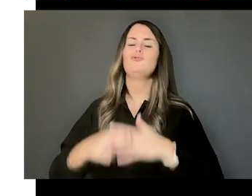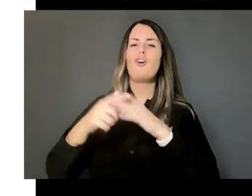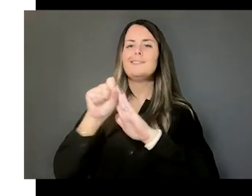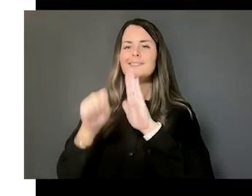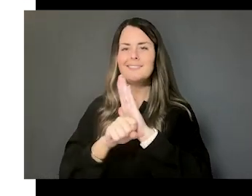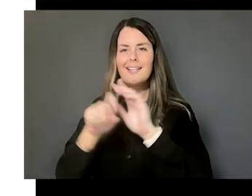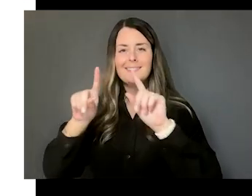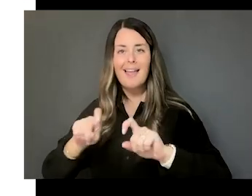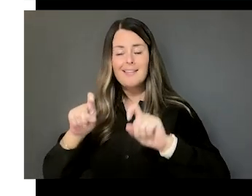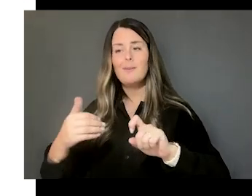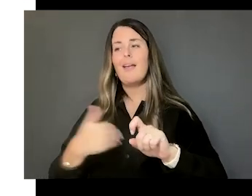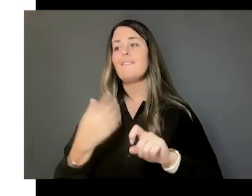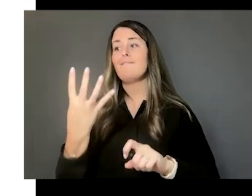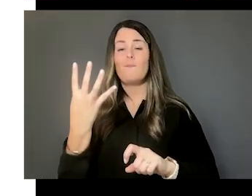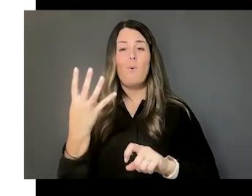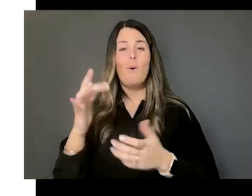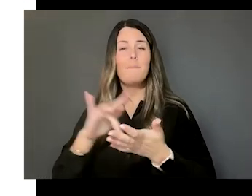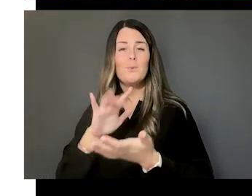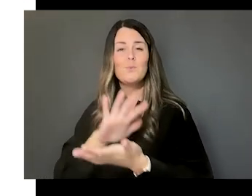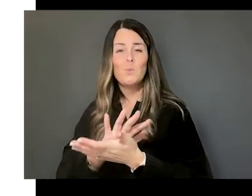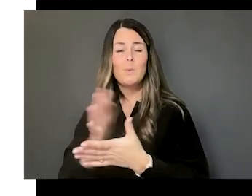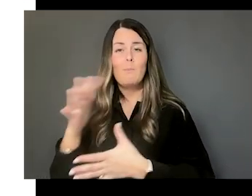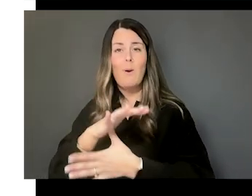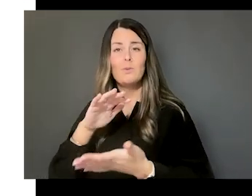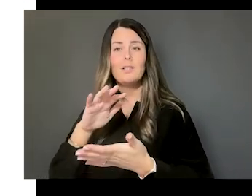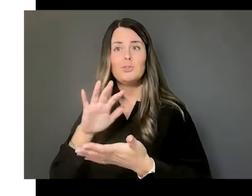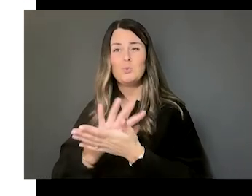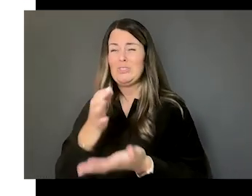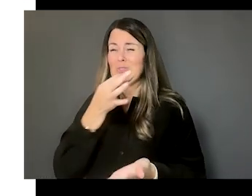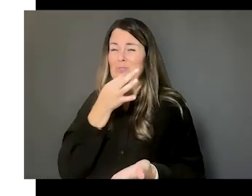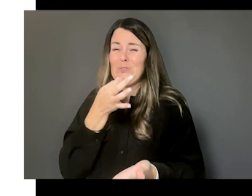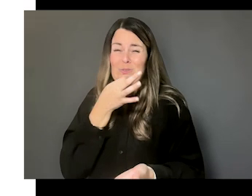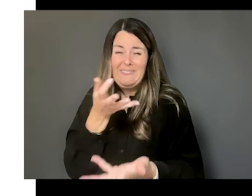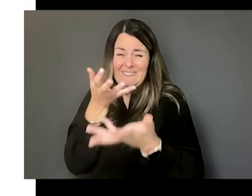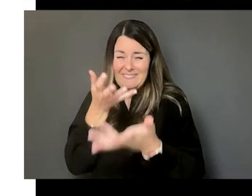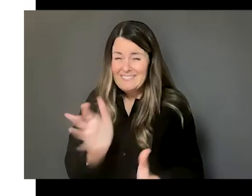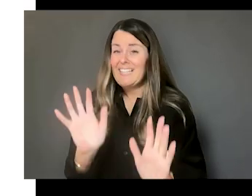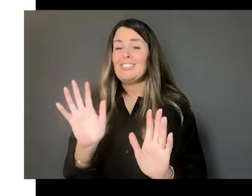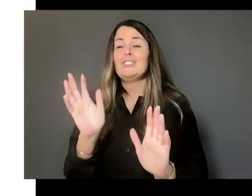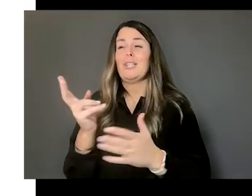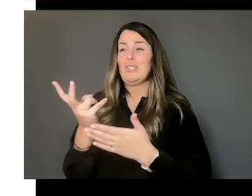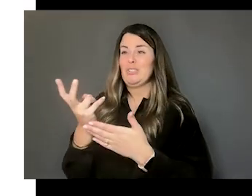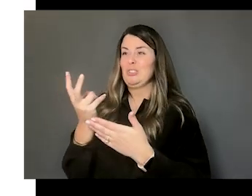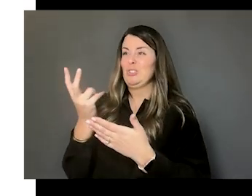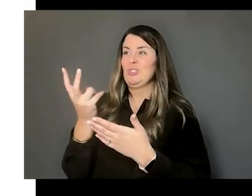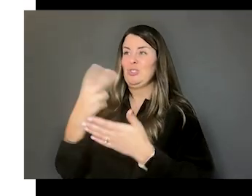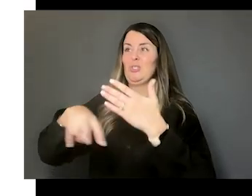of our middle school priority schools that are right on the verge of exiting. So the next two weeks are going to be